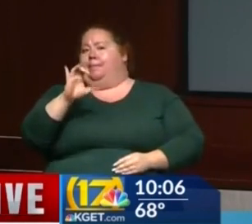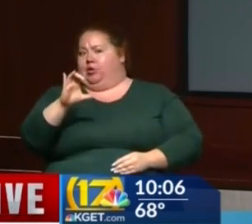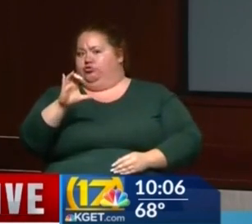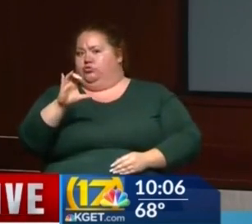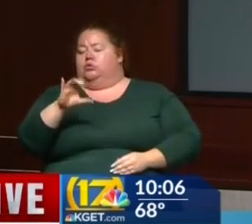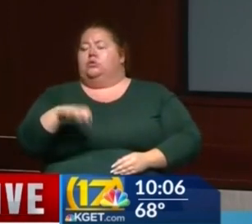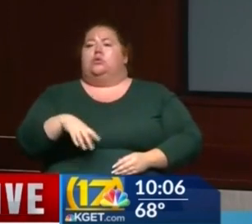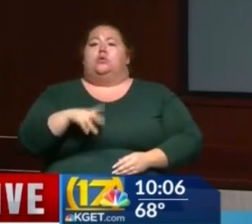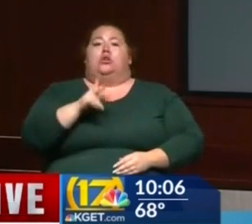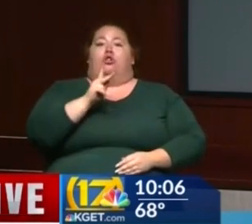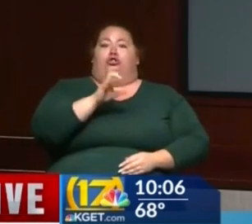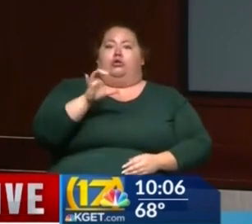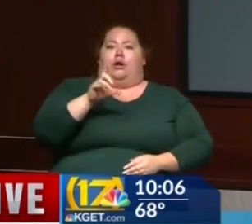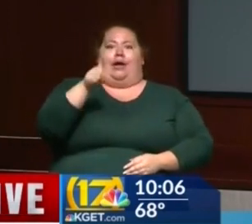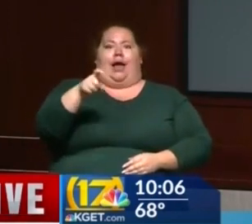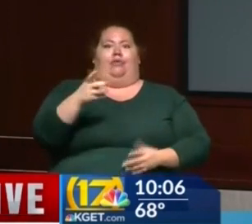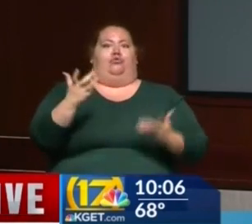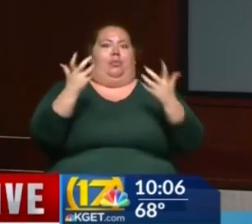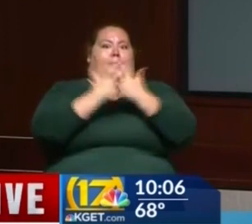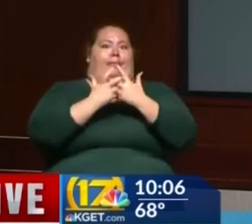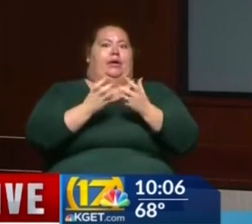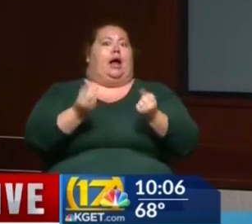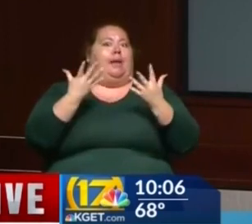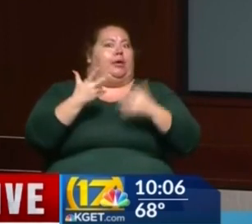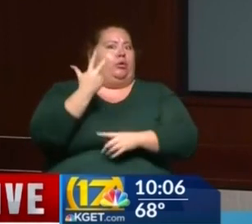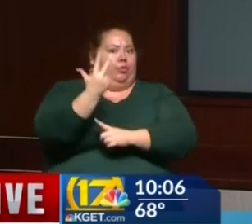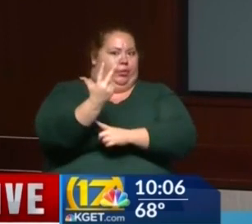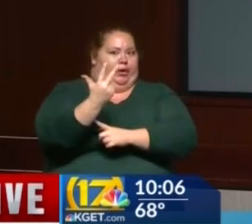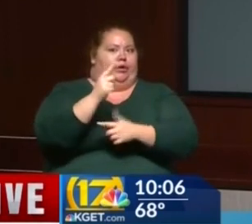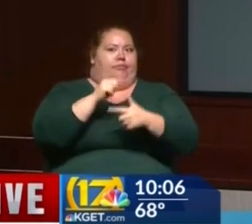67 NEW CASES AND NO NEW DEATHS. THE METRIC RELEASED BY THE STATE LAST WEEK WITH THE HOUSE